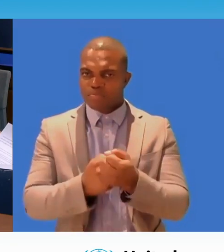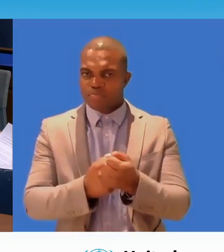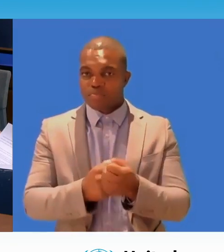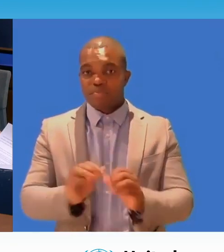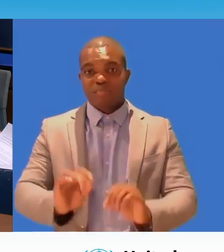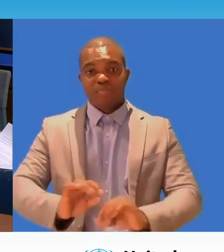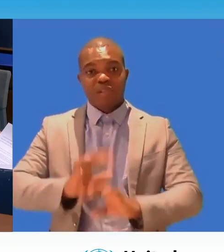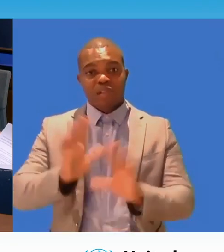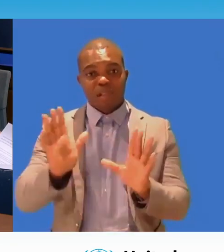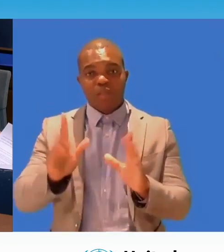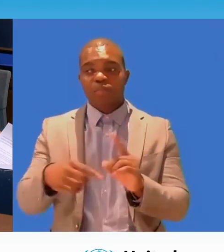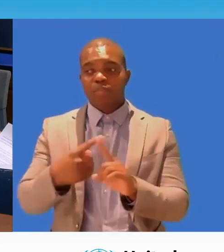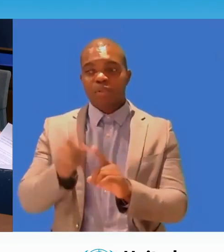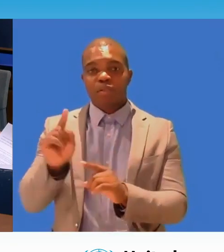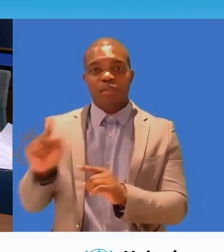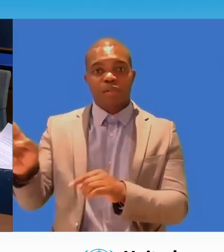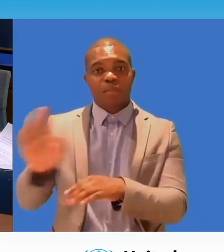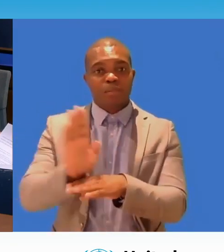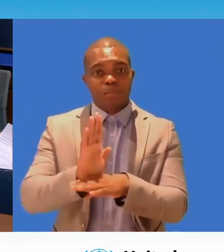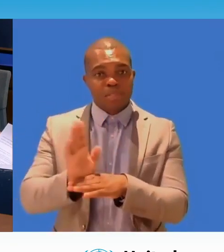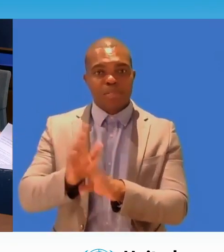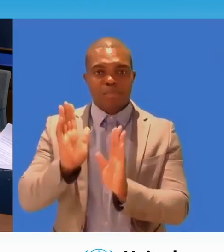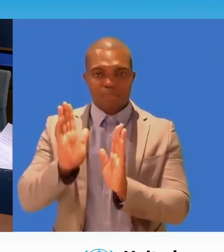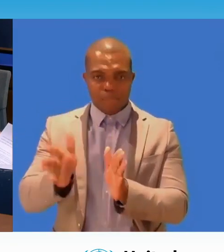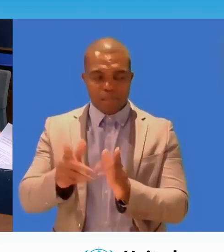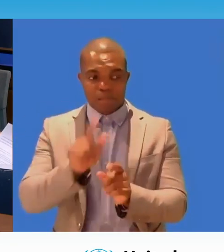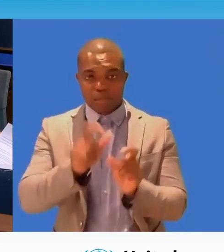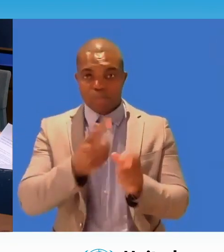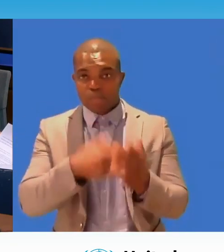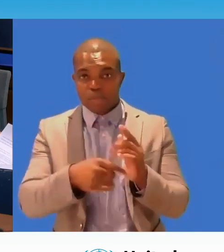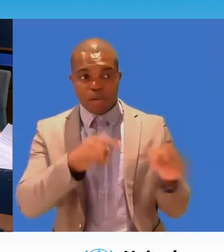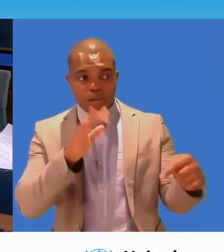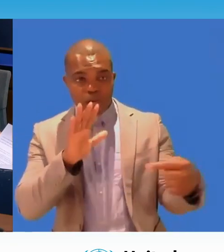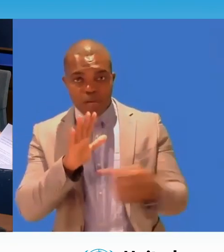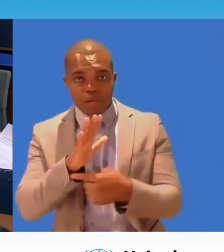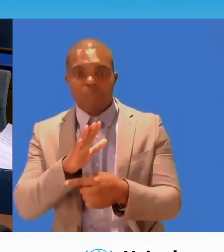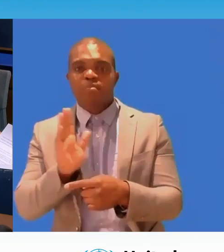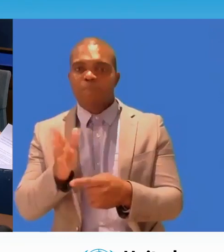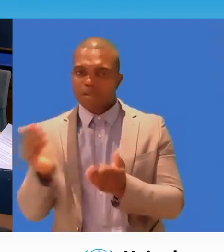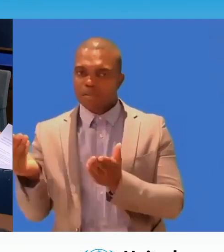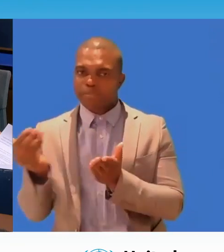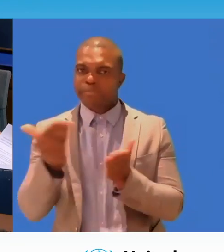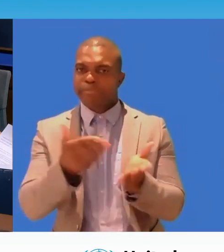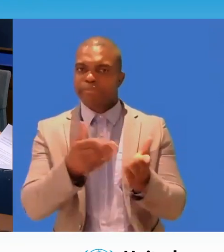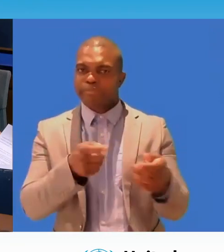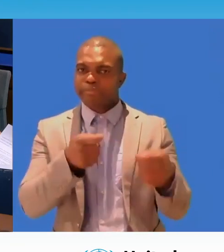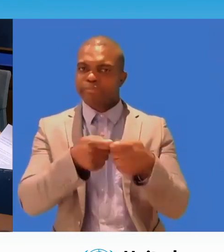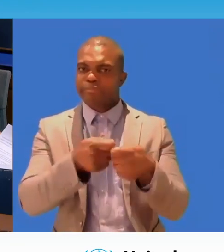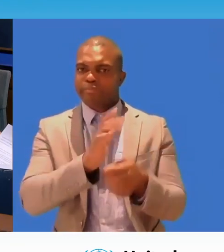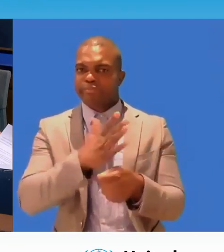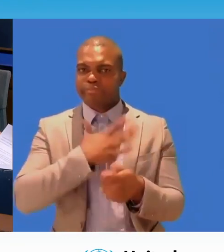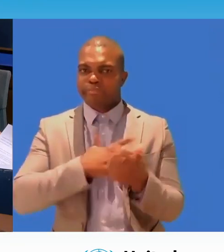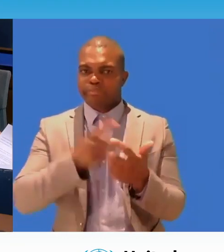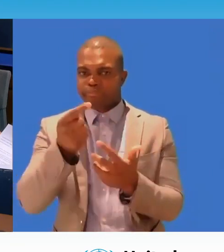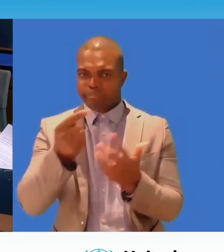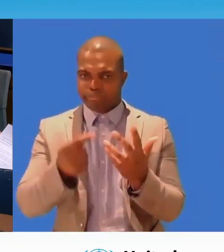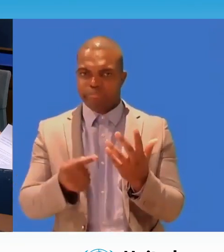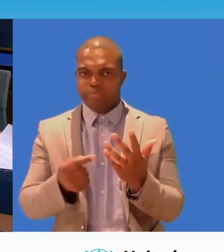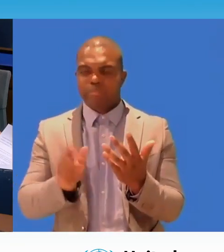an effort based obligation to the extent it's not excessively burdensome besides Japan nominated Mr